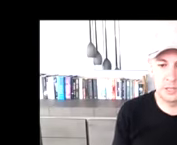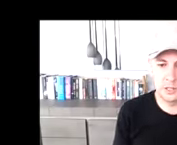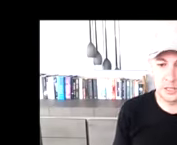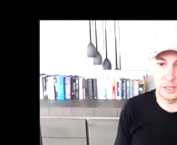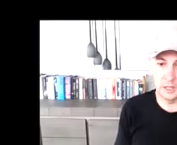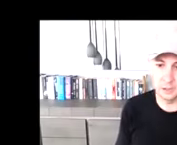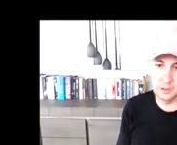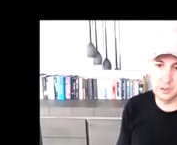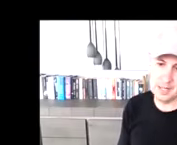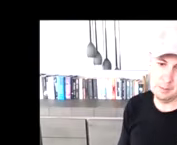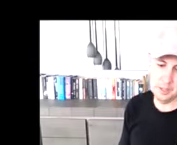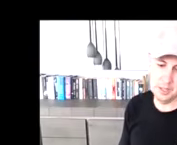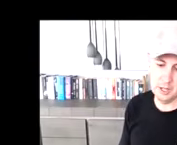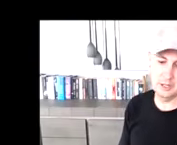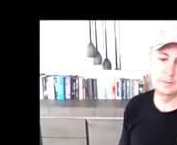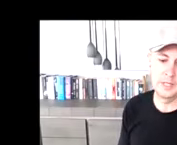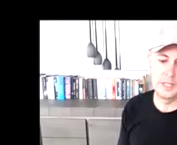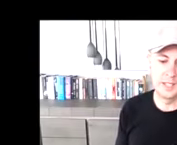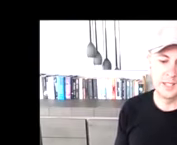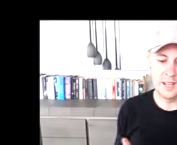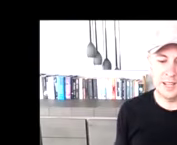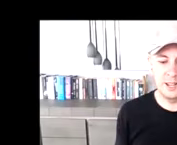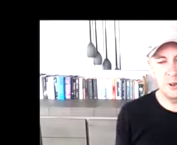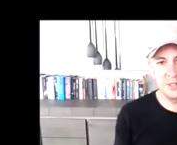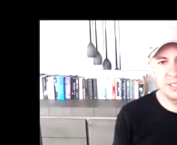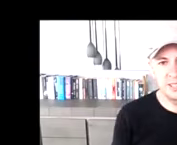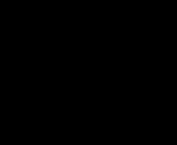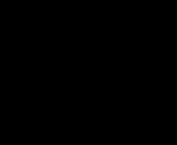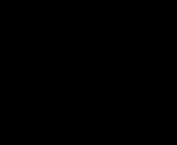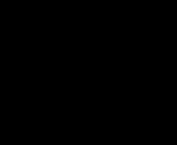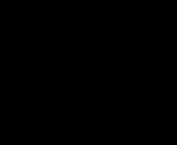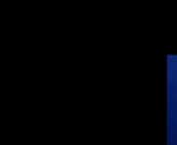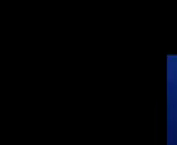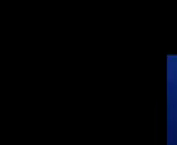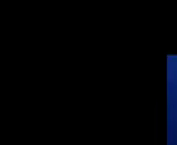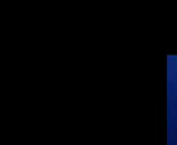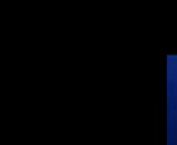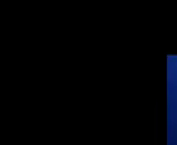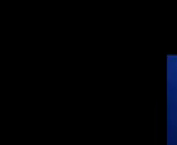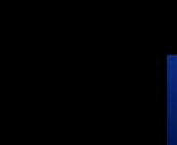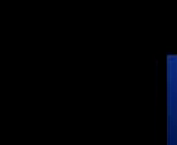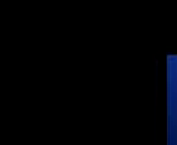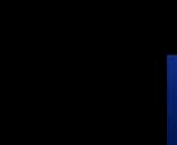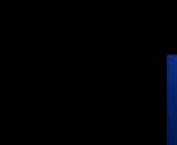just click the closed caption icon. Today our Auslan interpreter is Tyson Boal. Welcome to